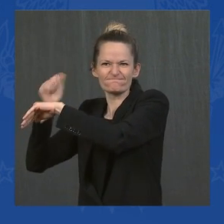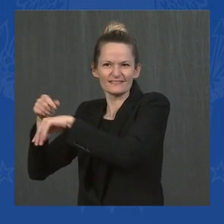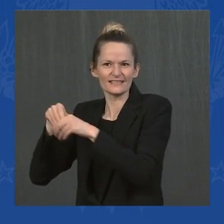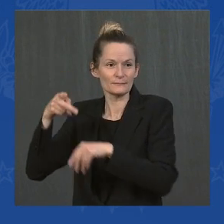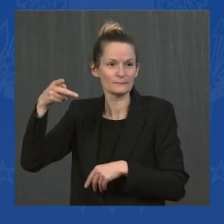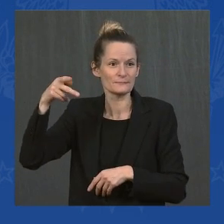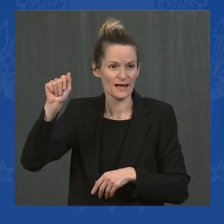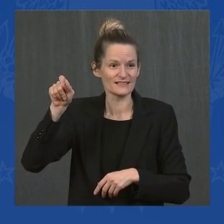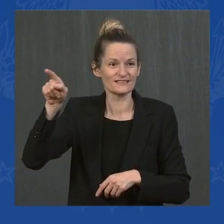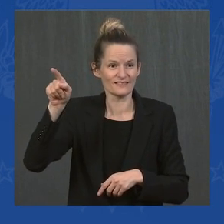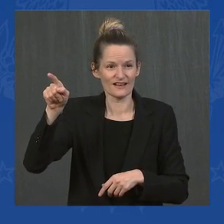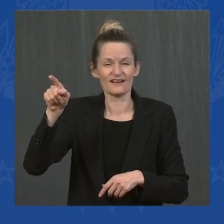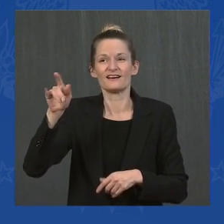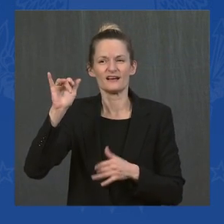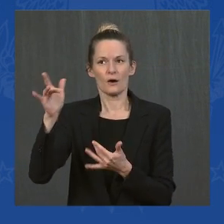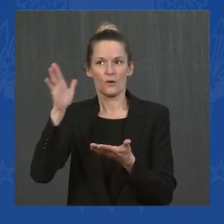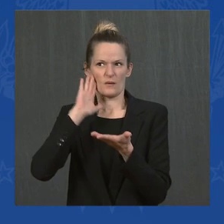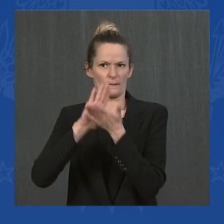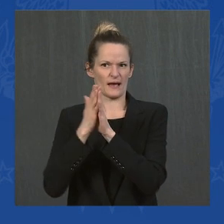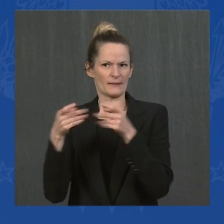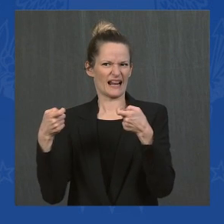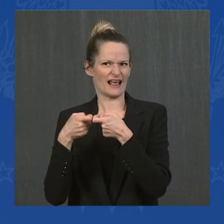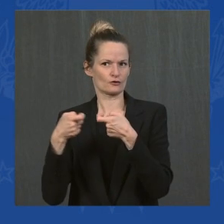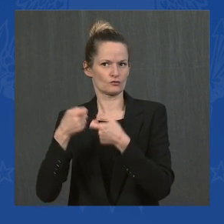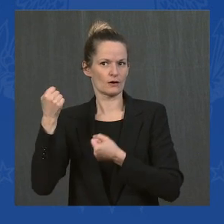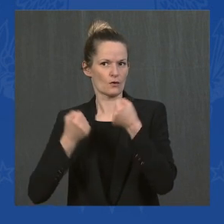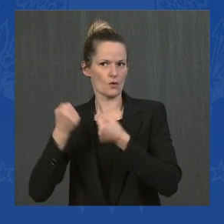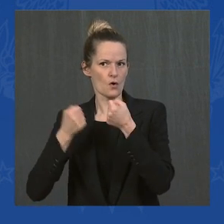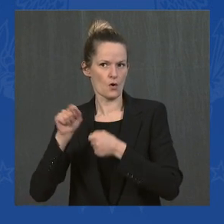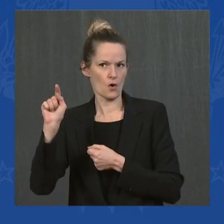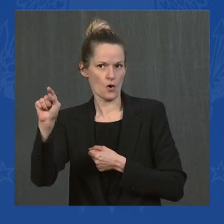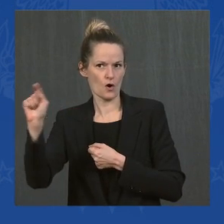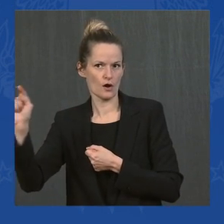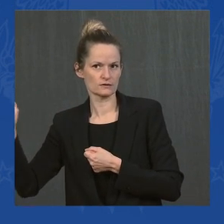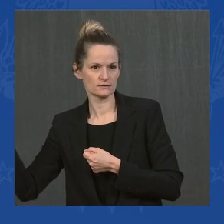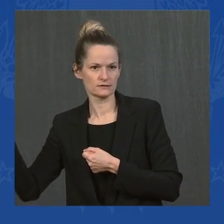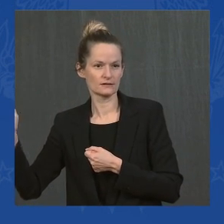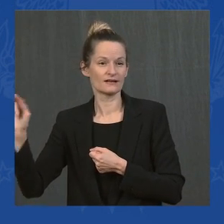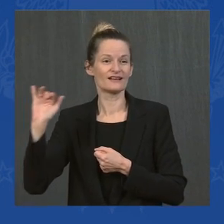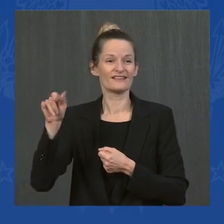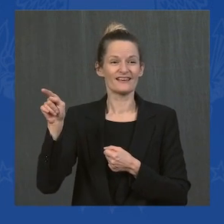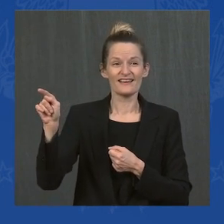Steelworkers in Portsmouth, Virginia. I've met with longshoremen and firefighters in Columbus.